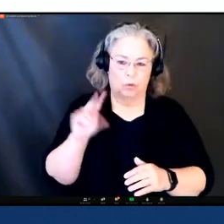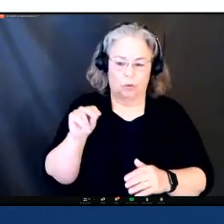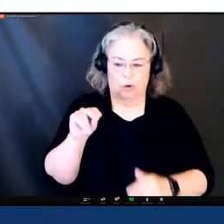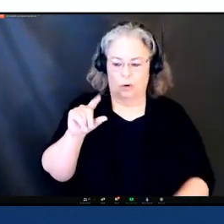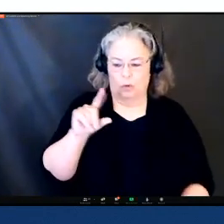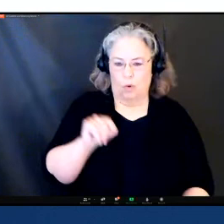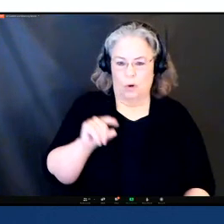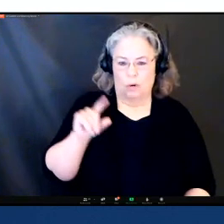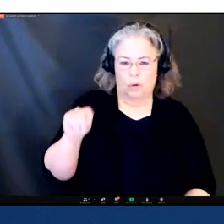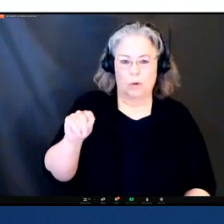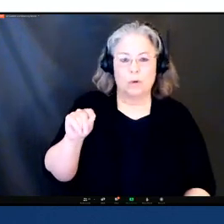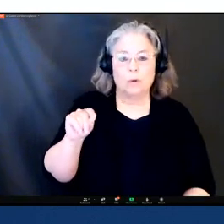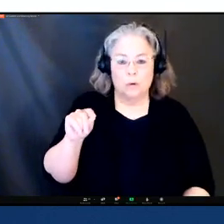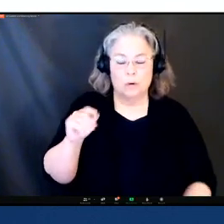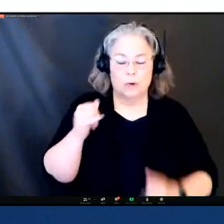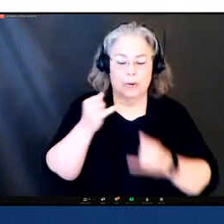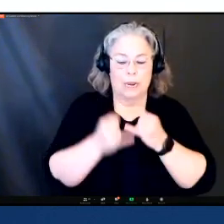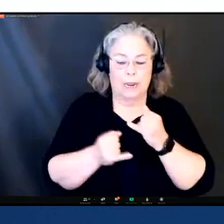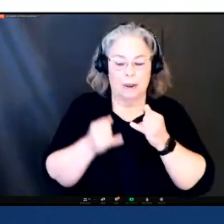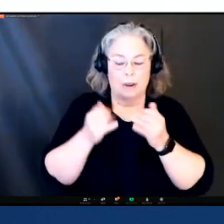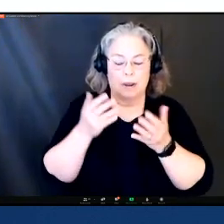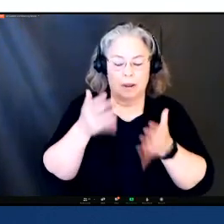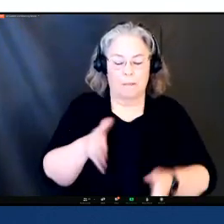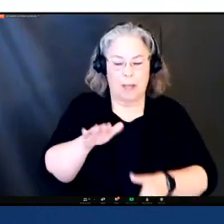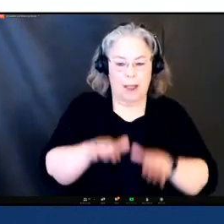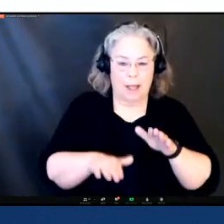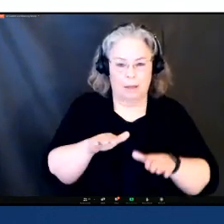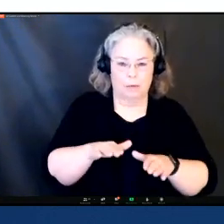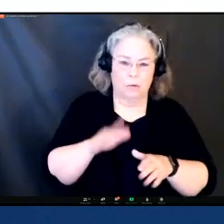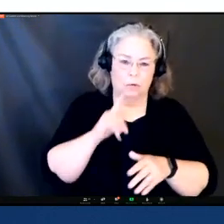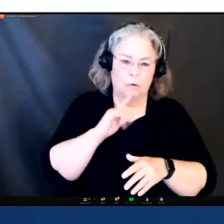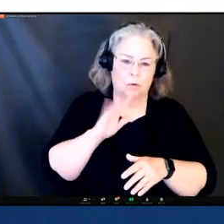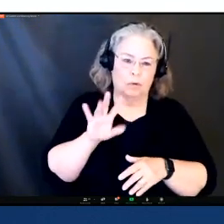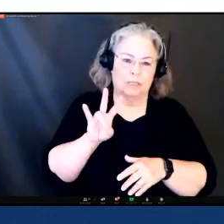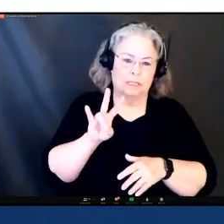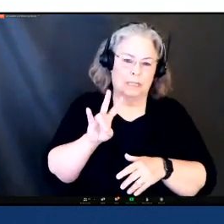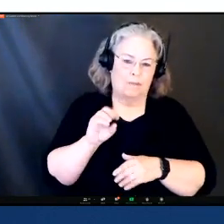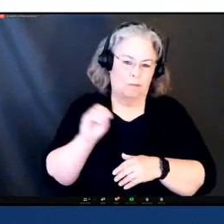our general fund ending discretionary balance was at about 7% of revenues,